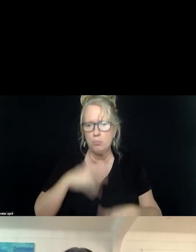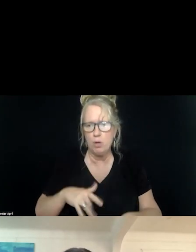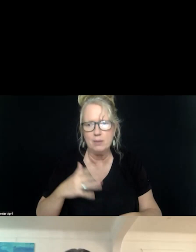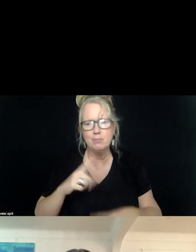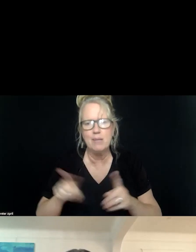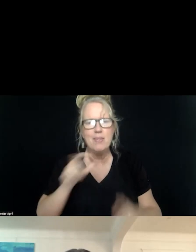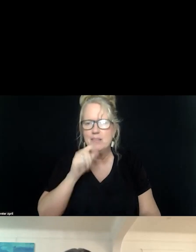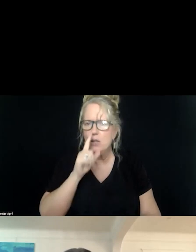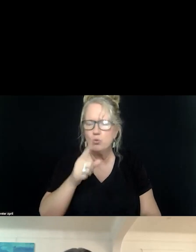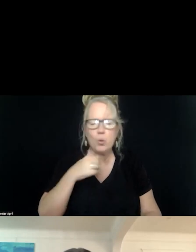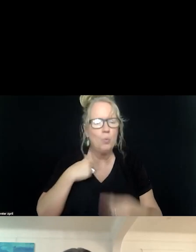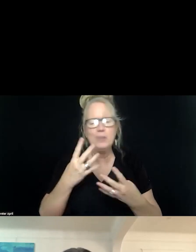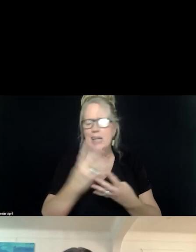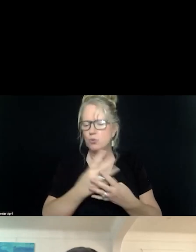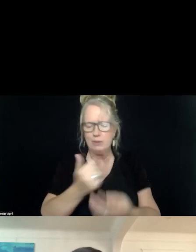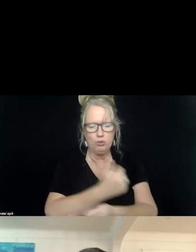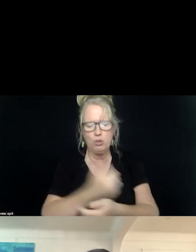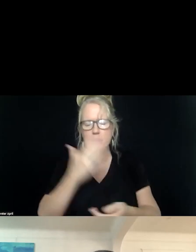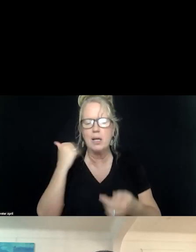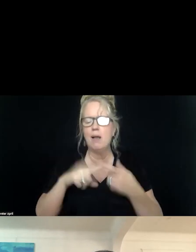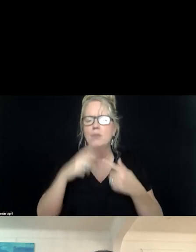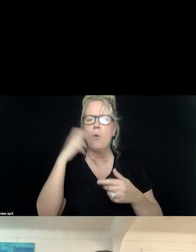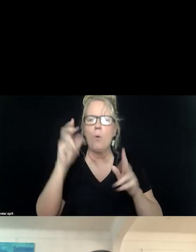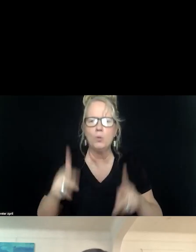OR NOT SCREENING FOR DRUGS BECAUSE OLDER PEOPLE WOULD NOT DO THEM.